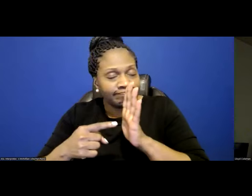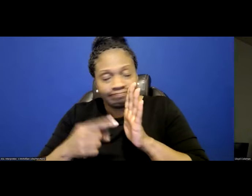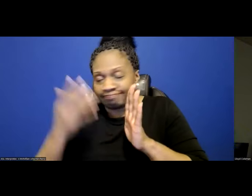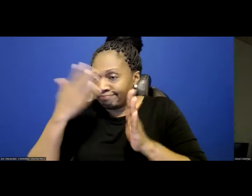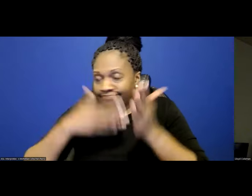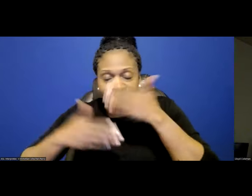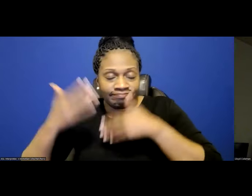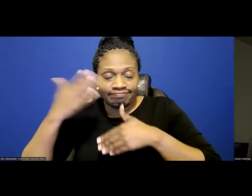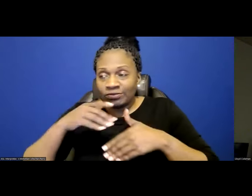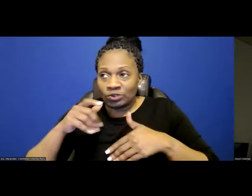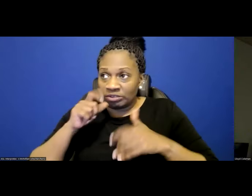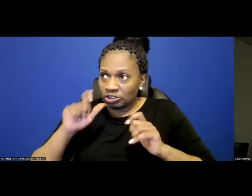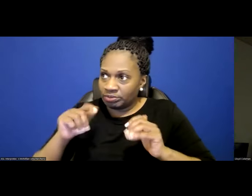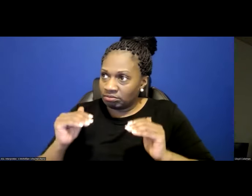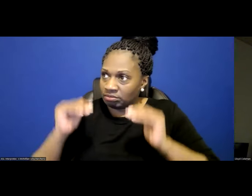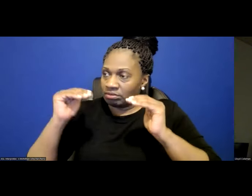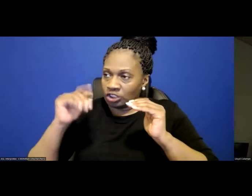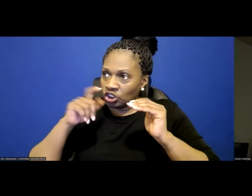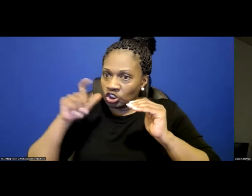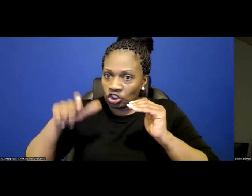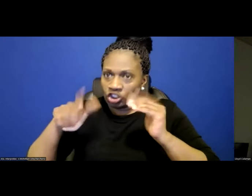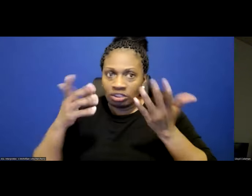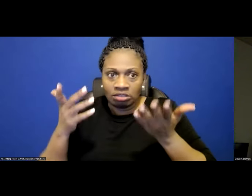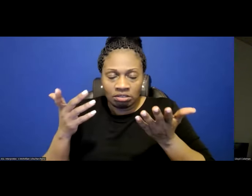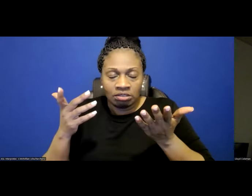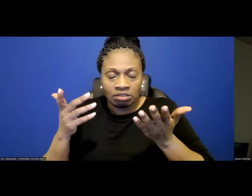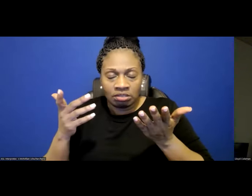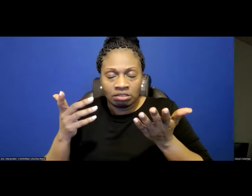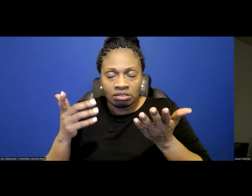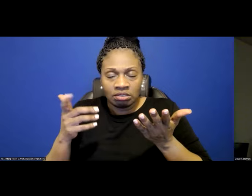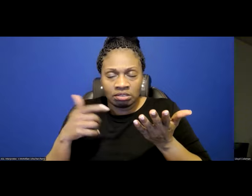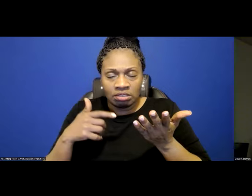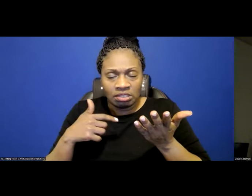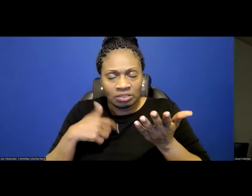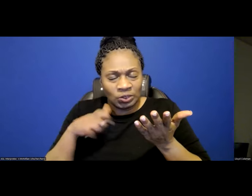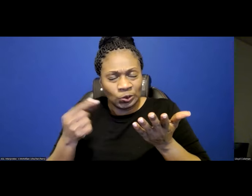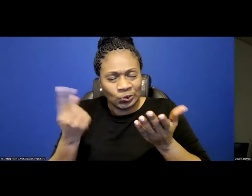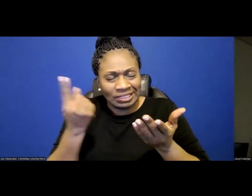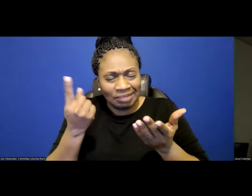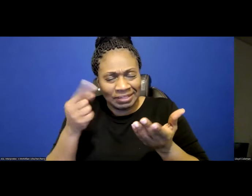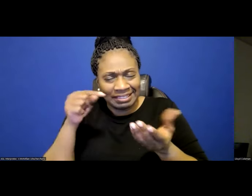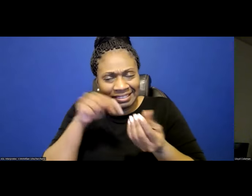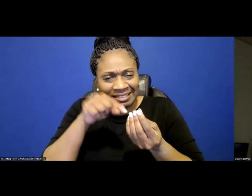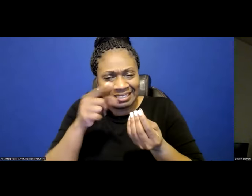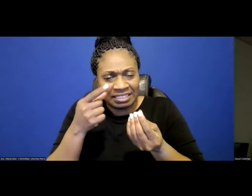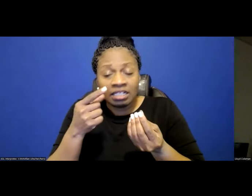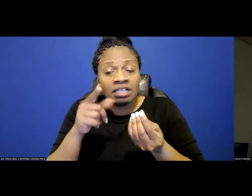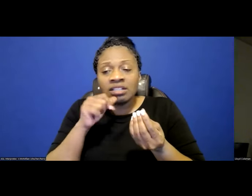as it should be, and really do something about it, which goes beyond,